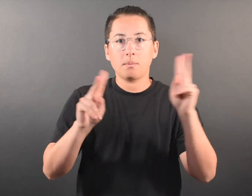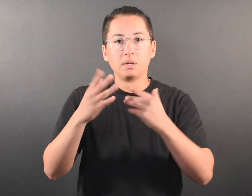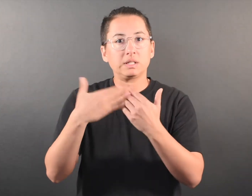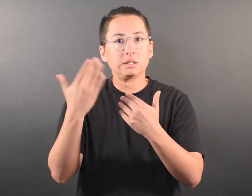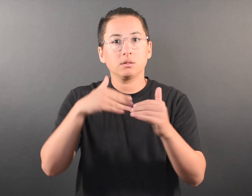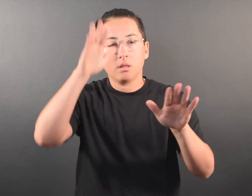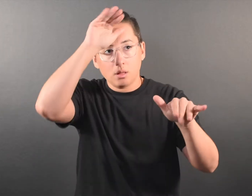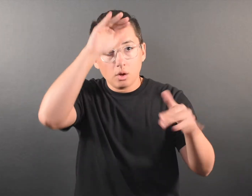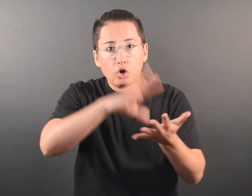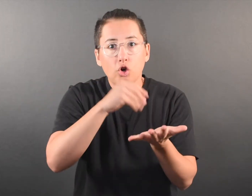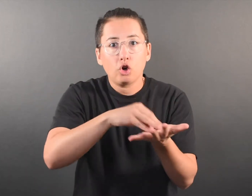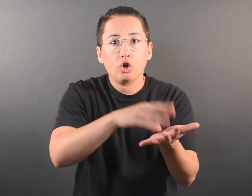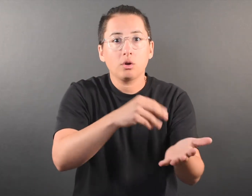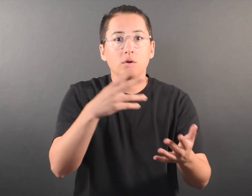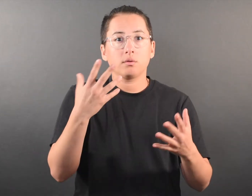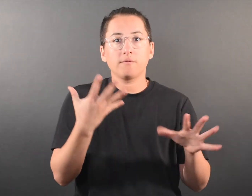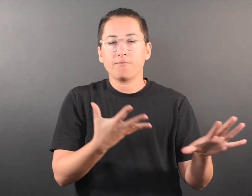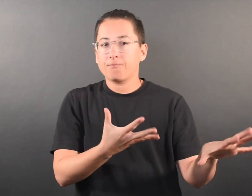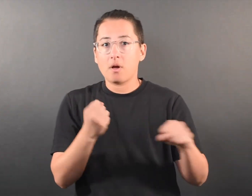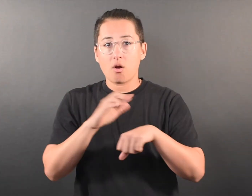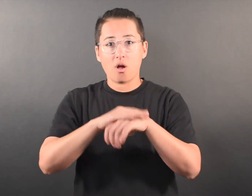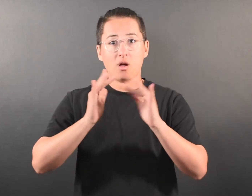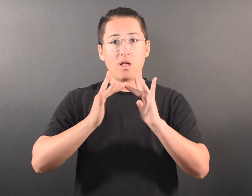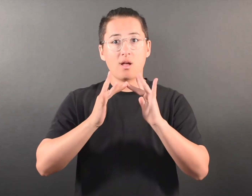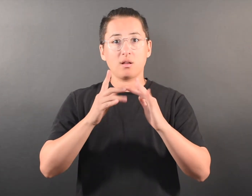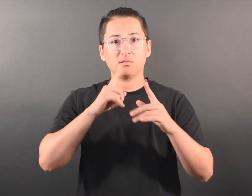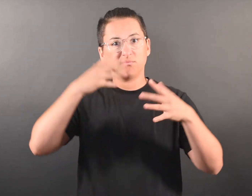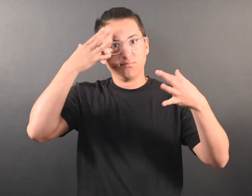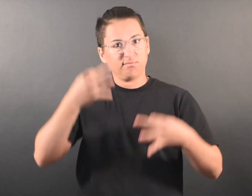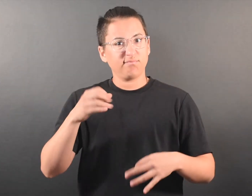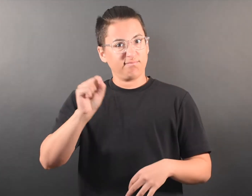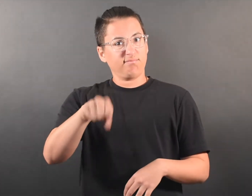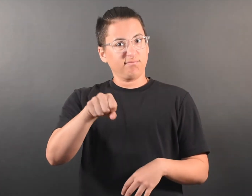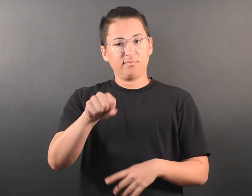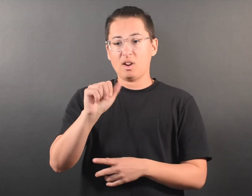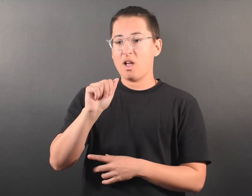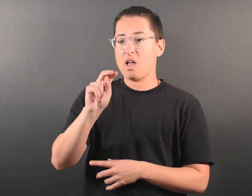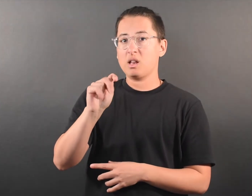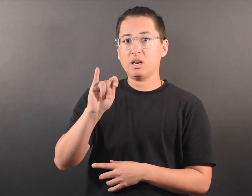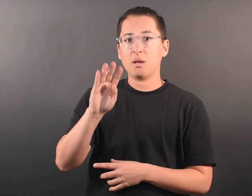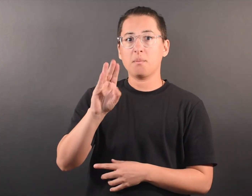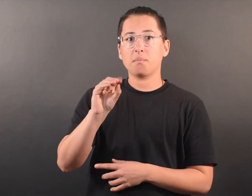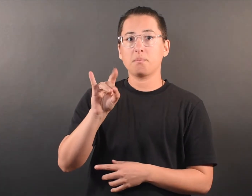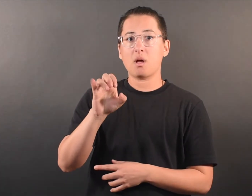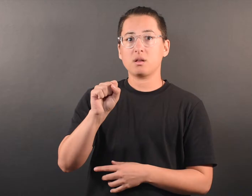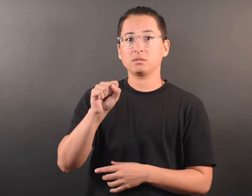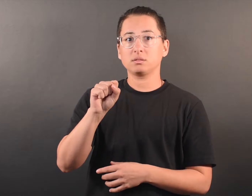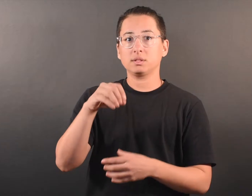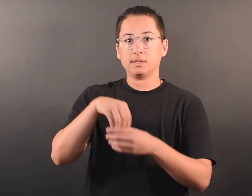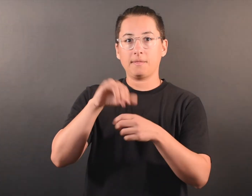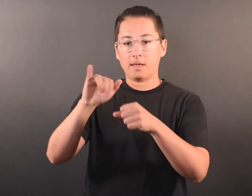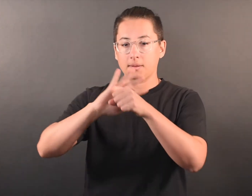claiming that antibodies to the spike protein of COVID-19 produced from these